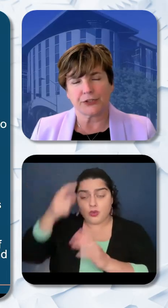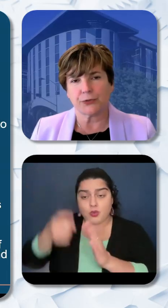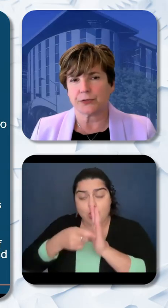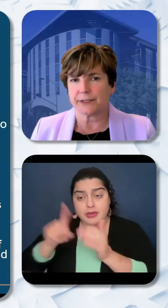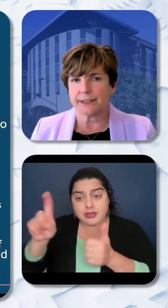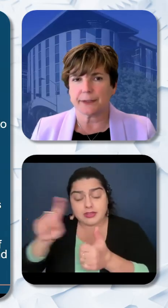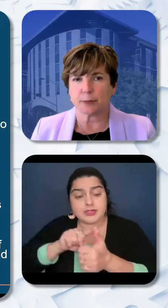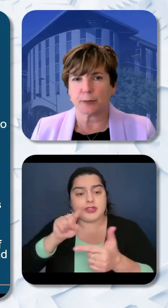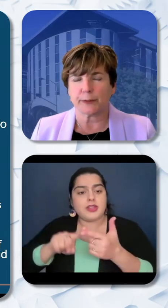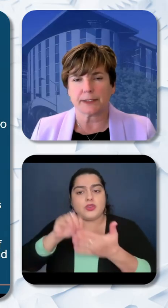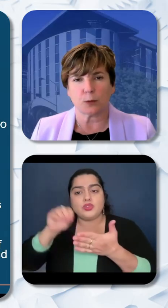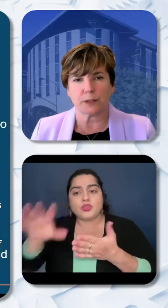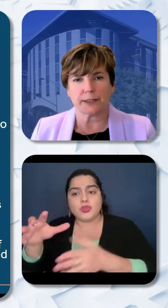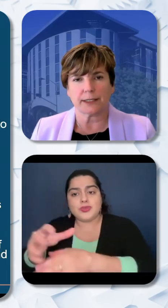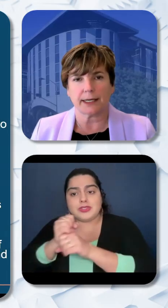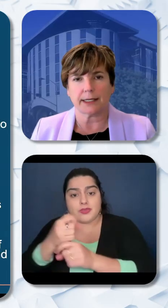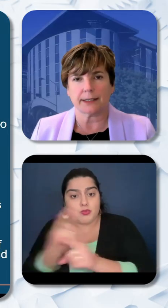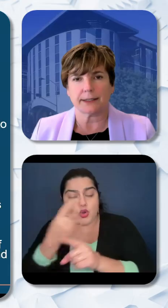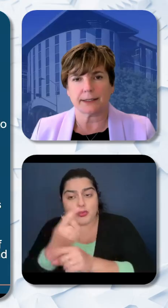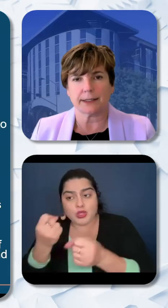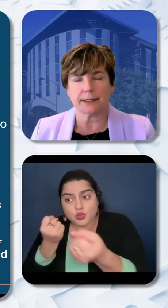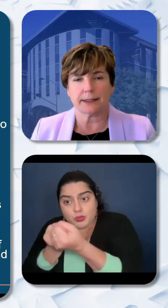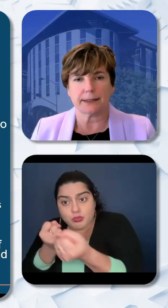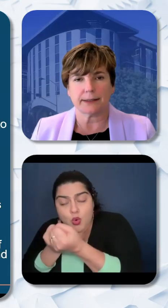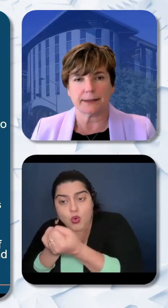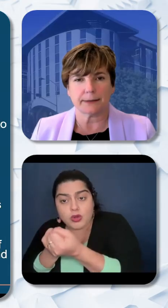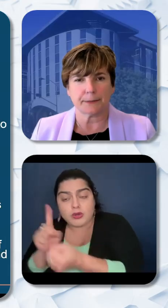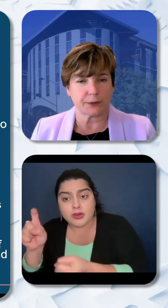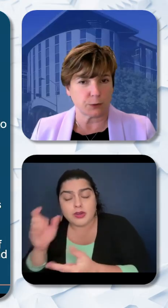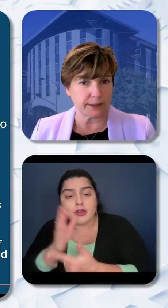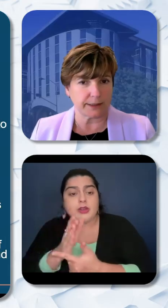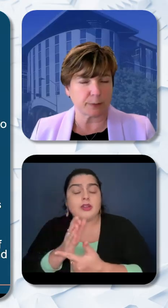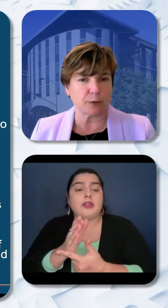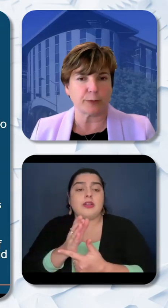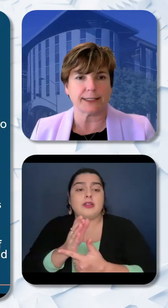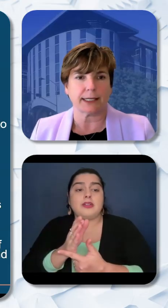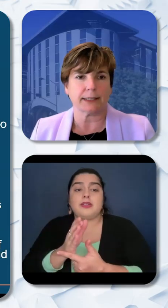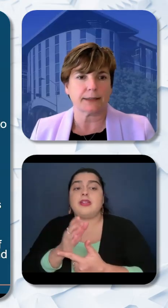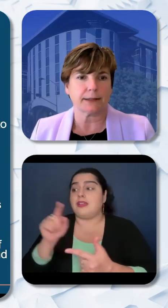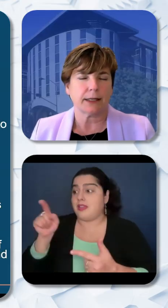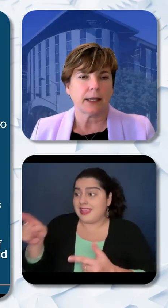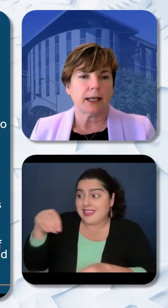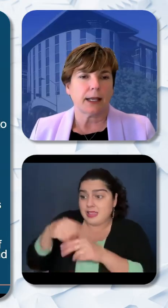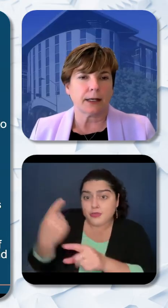Are students receiving appropriate supports, and students in the appropriate settings?